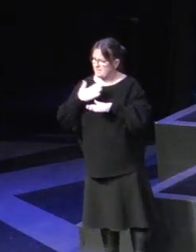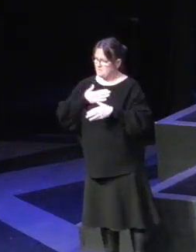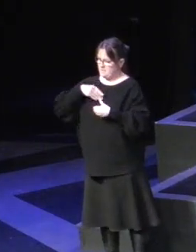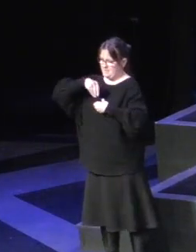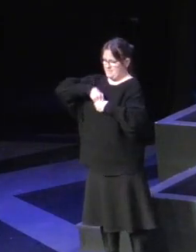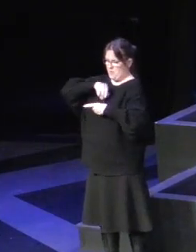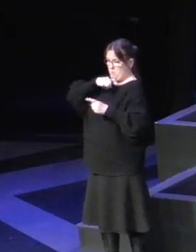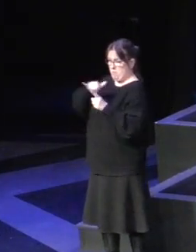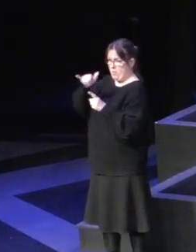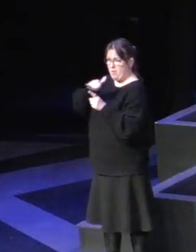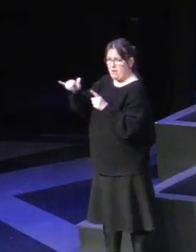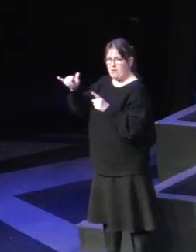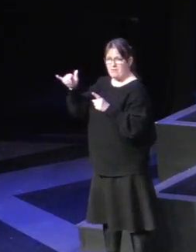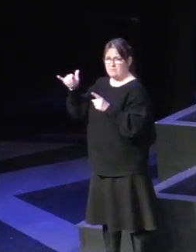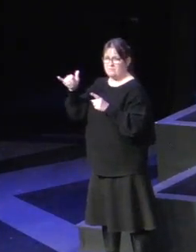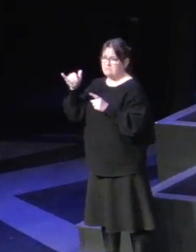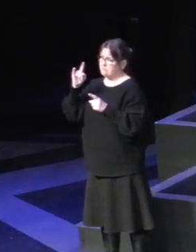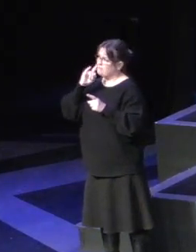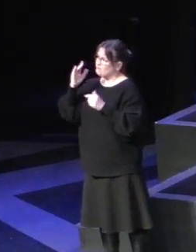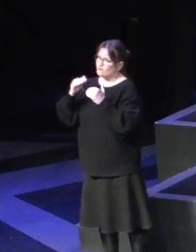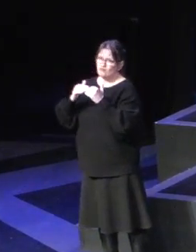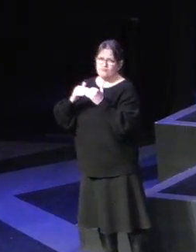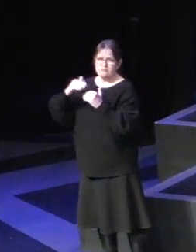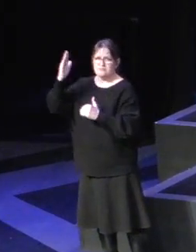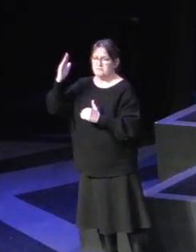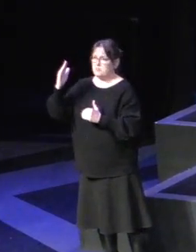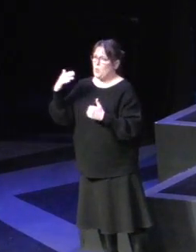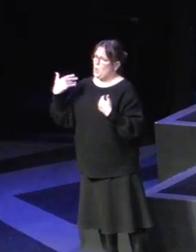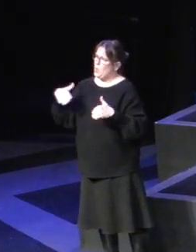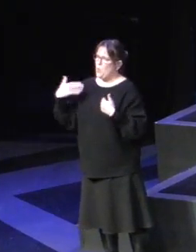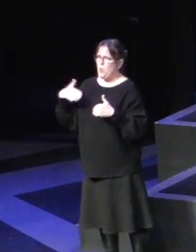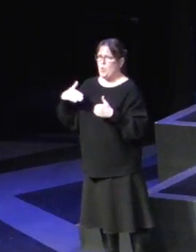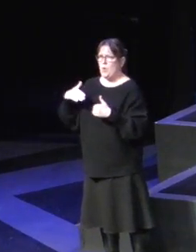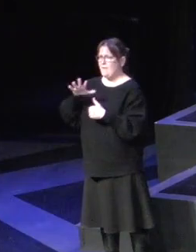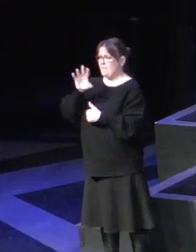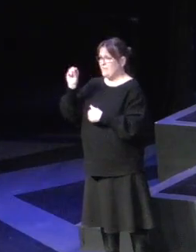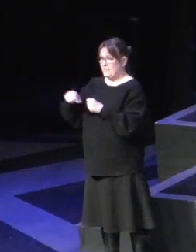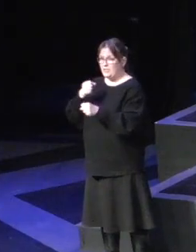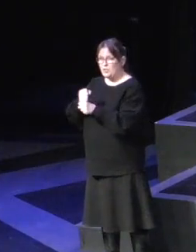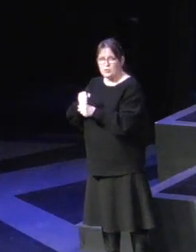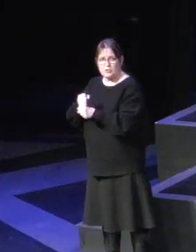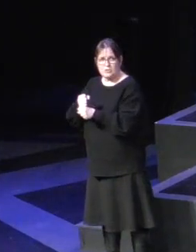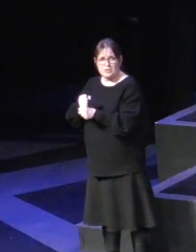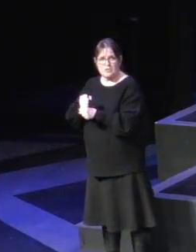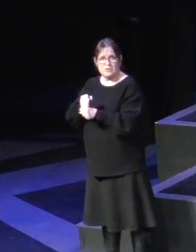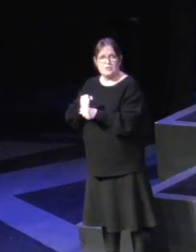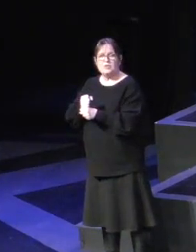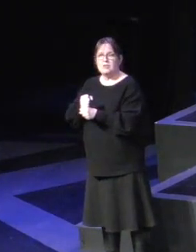for over, for over, for over 50 years for how I talk.